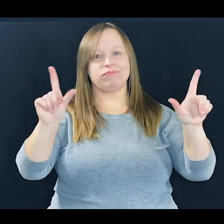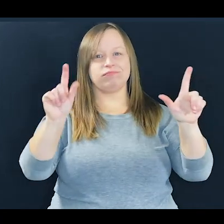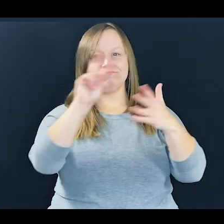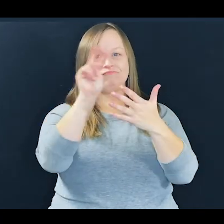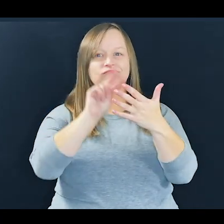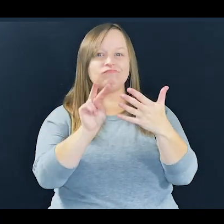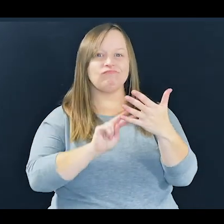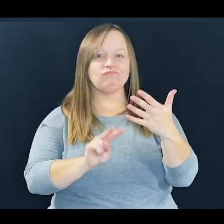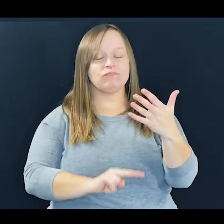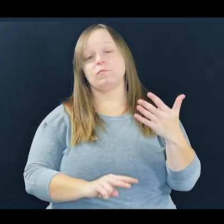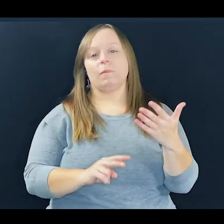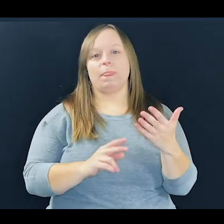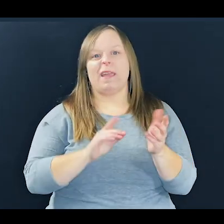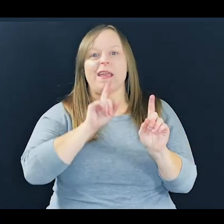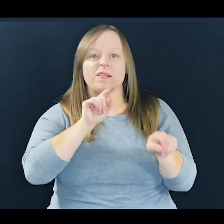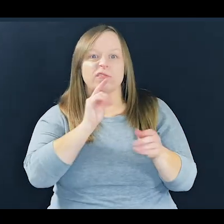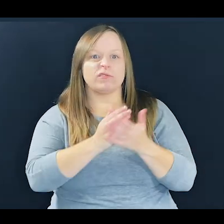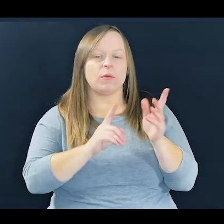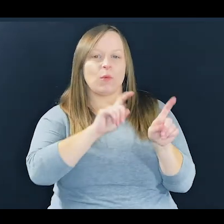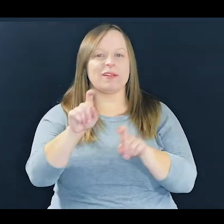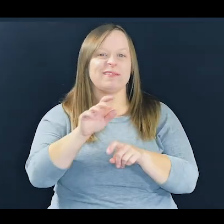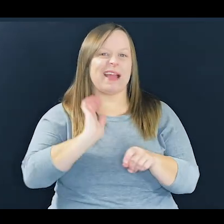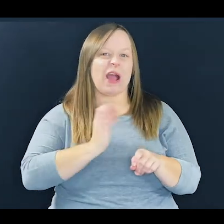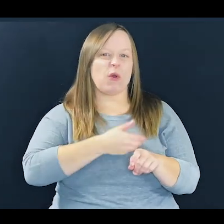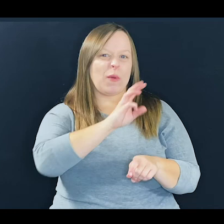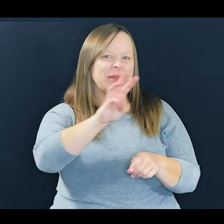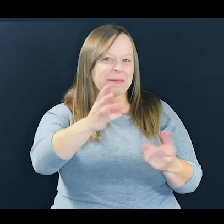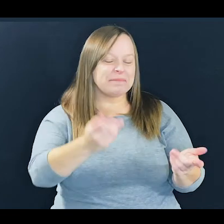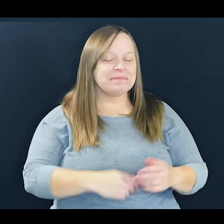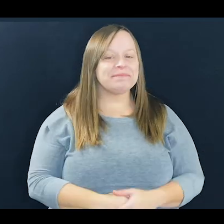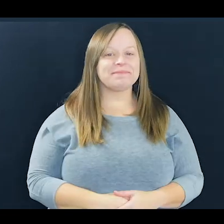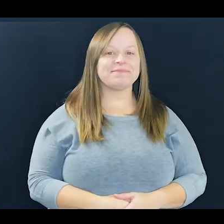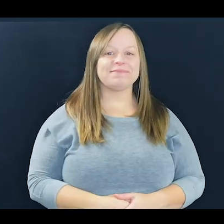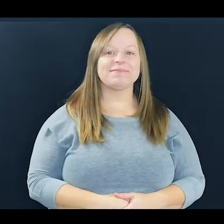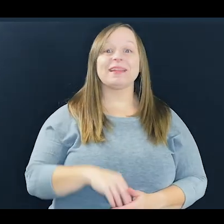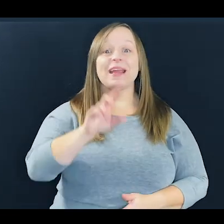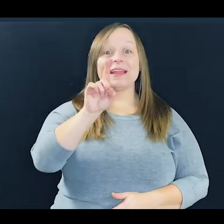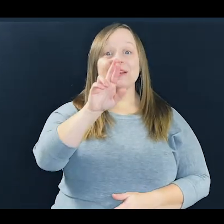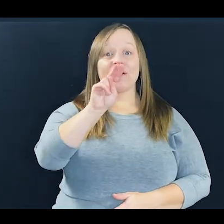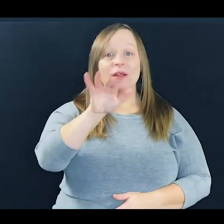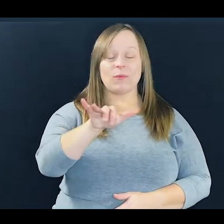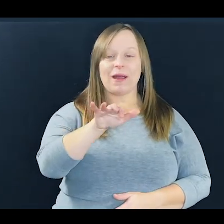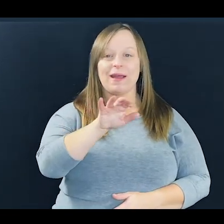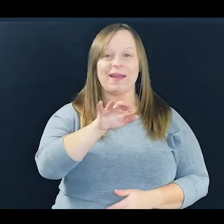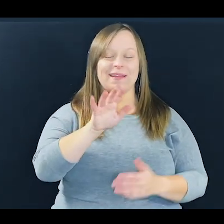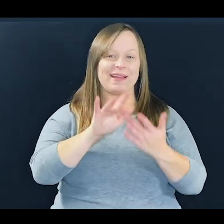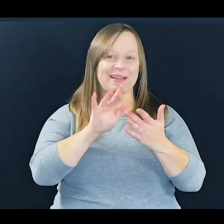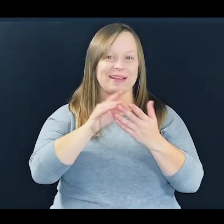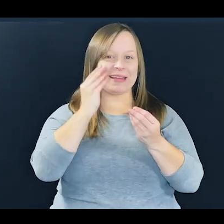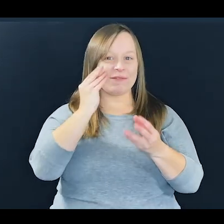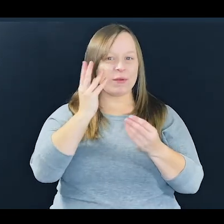want to read about. And this fact sheet can also be found on DRNY's website. And DRNY's contact information